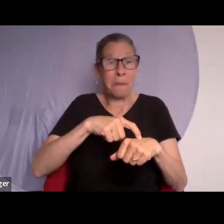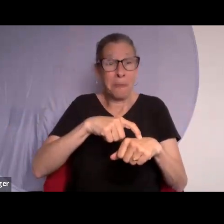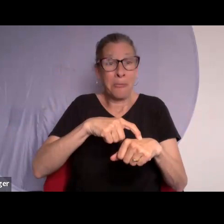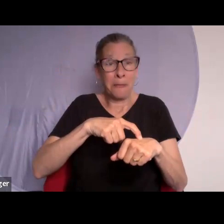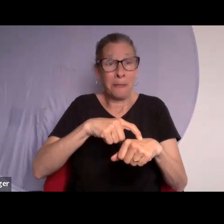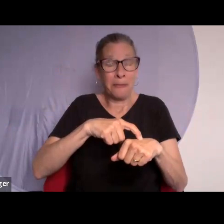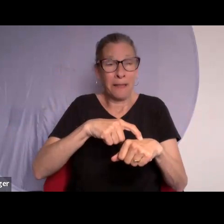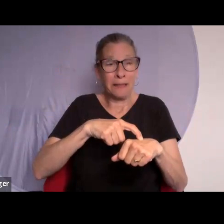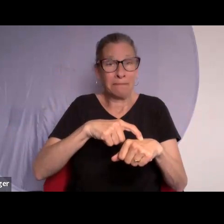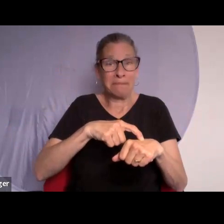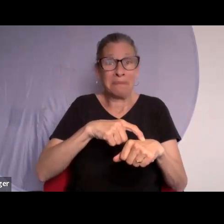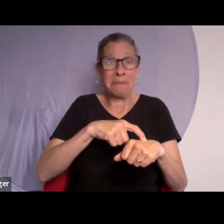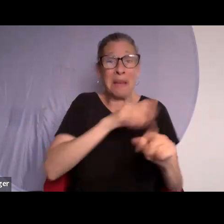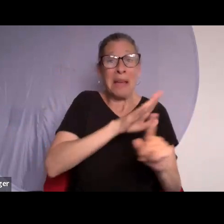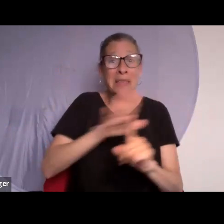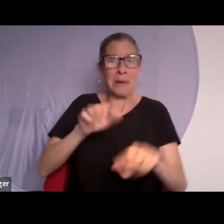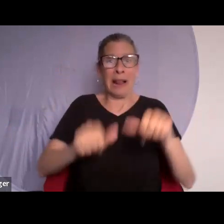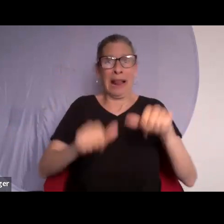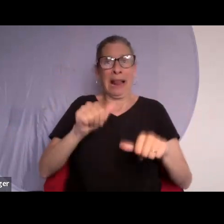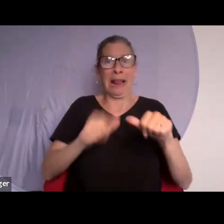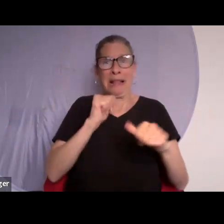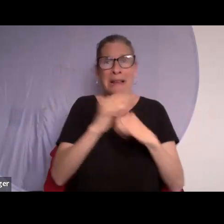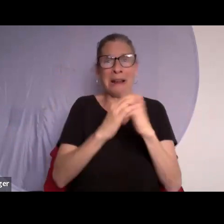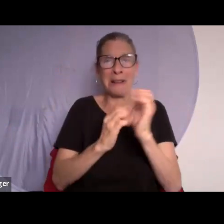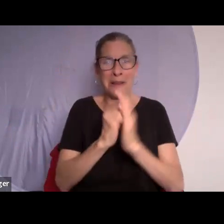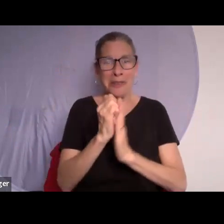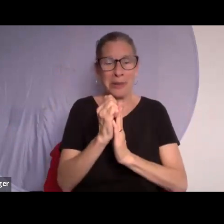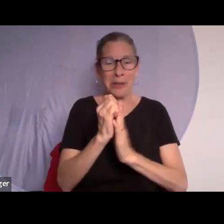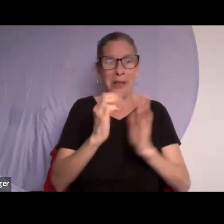and easy about it. So we have a wide range of kind of views and